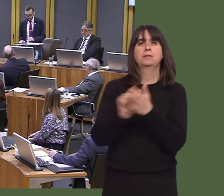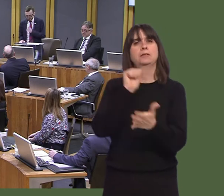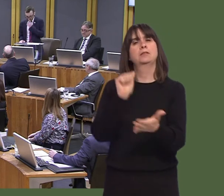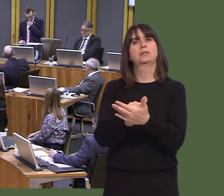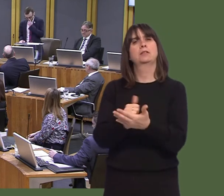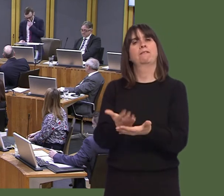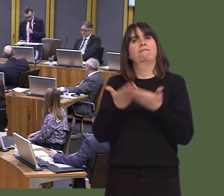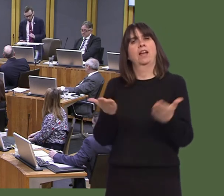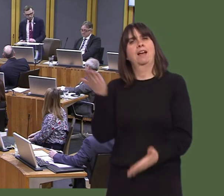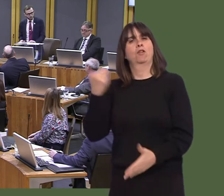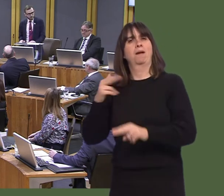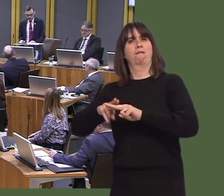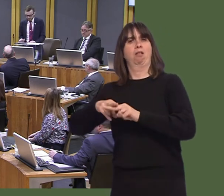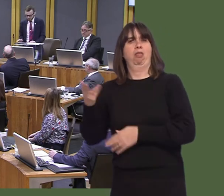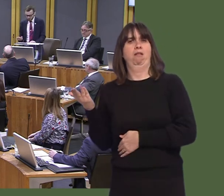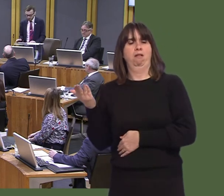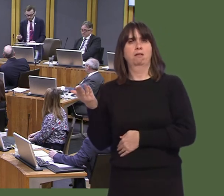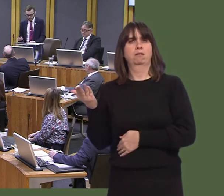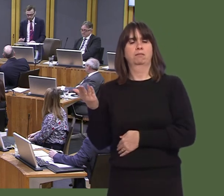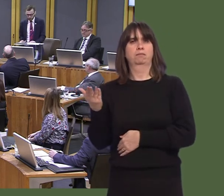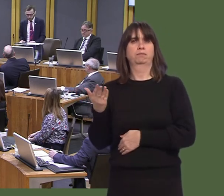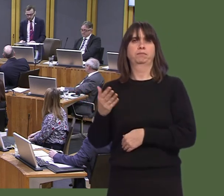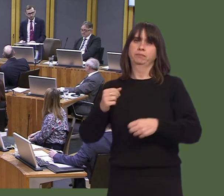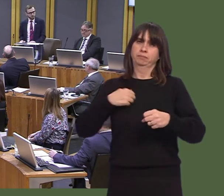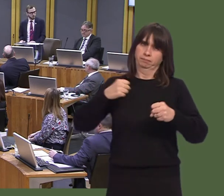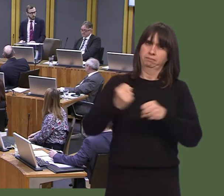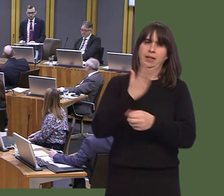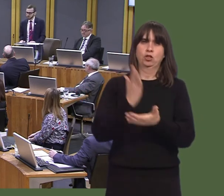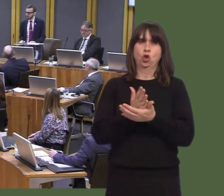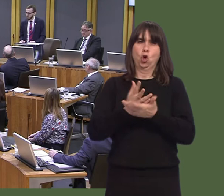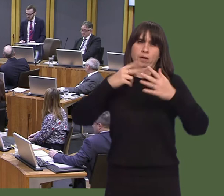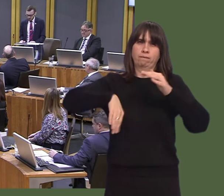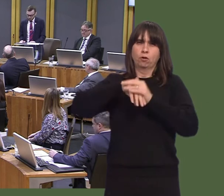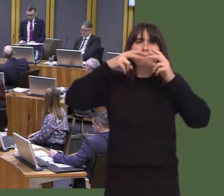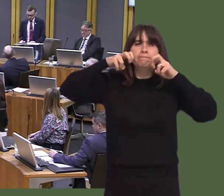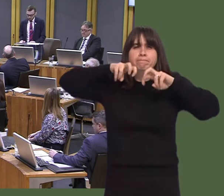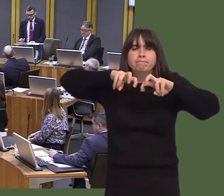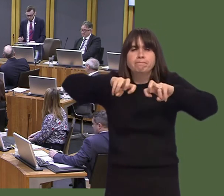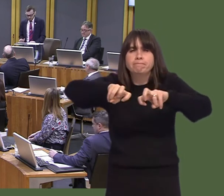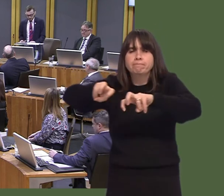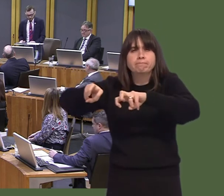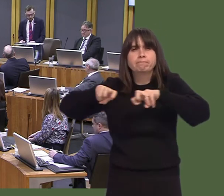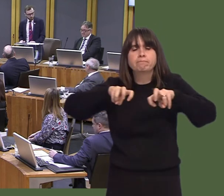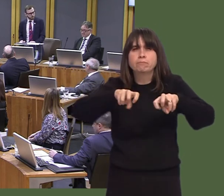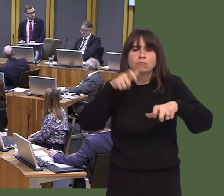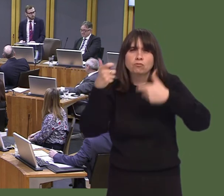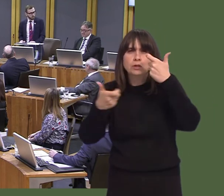If we had a 9 per cent hit to our Welsh economy, what would be the implications in Wales for